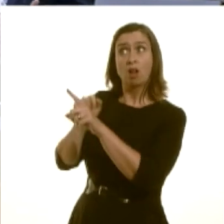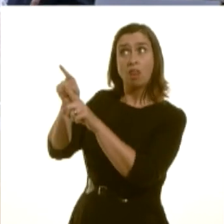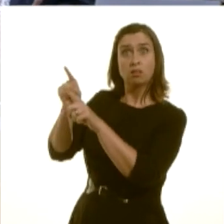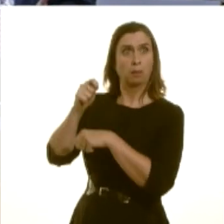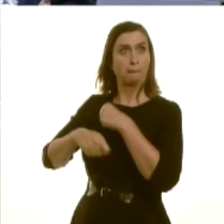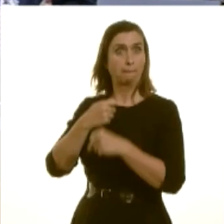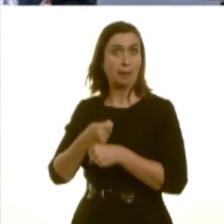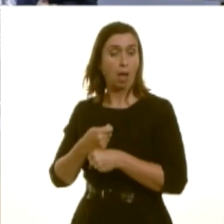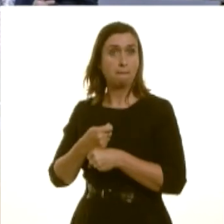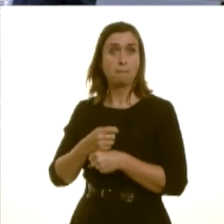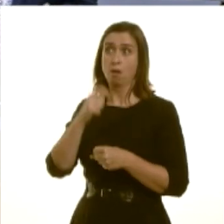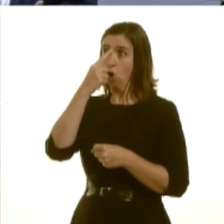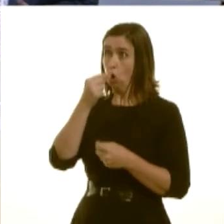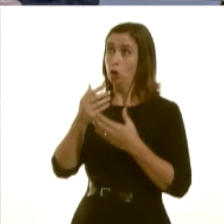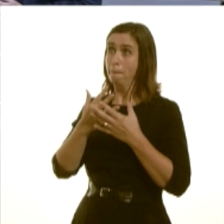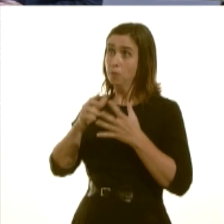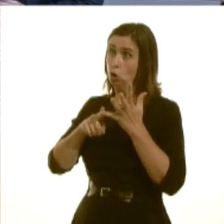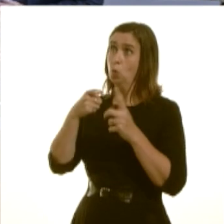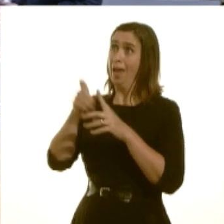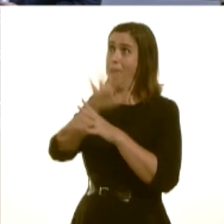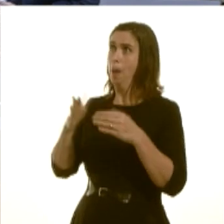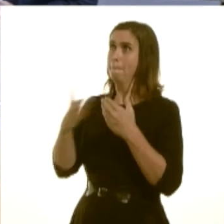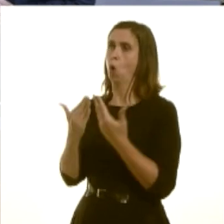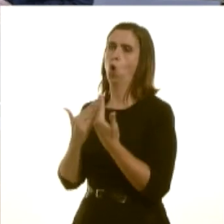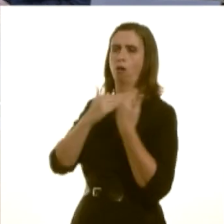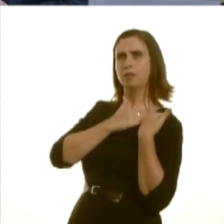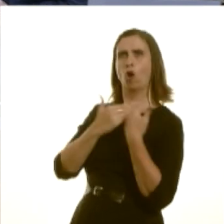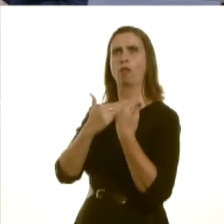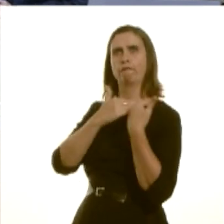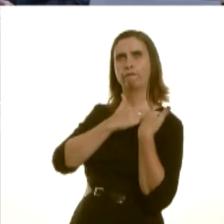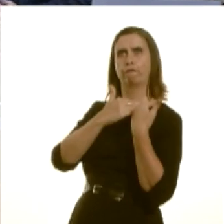further devolution across the whole of the UK, so that the aspirations of different regions